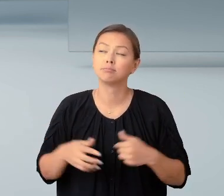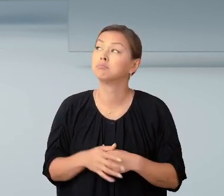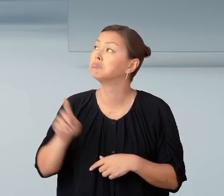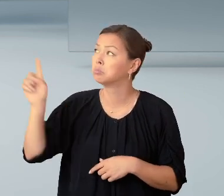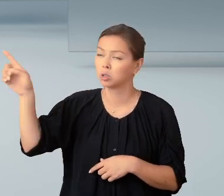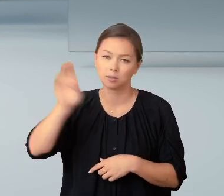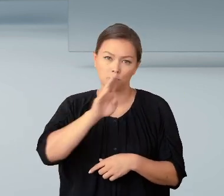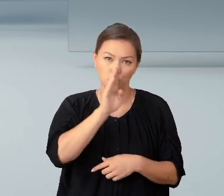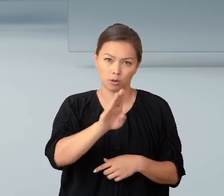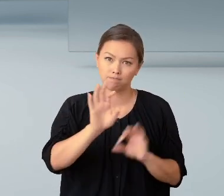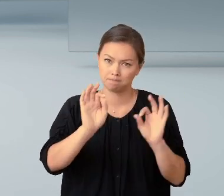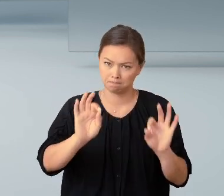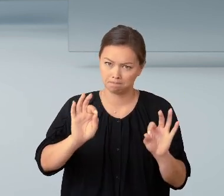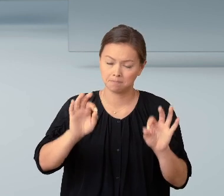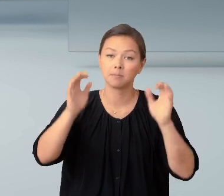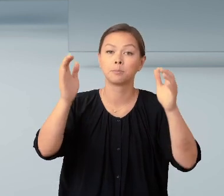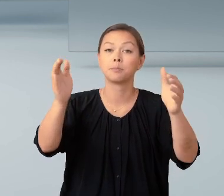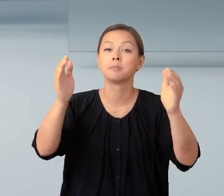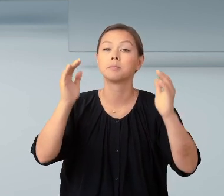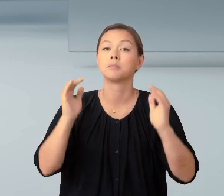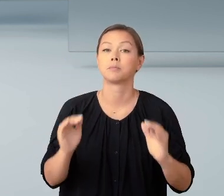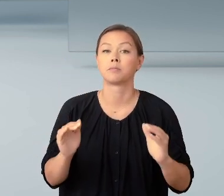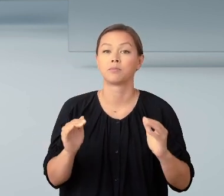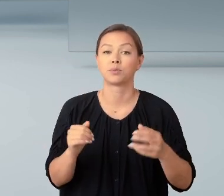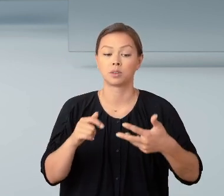So that was pretty straightforward. But the next two lines here were